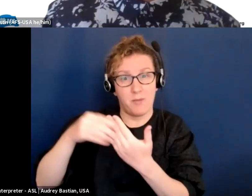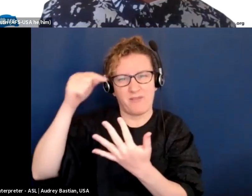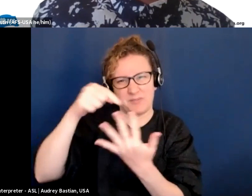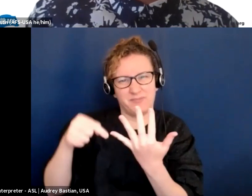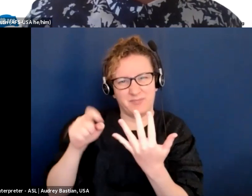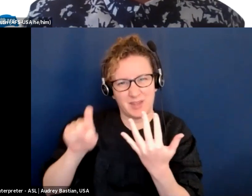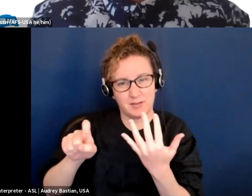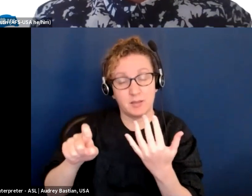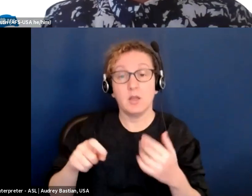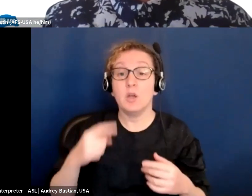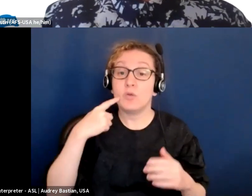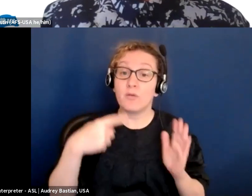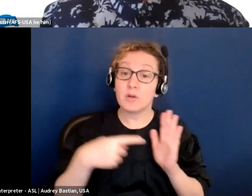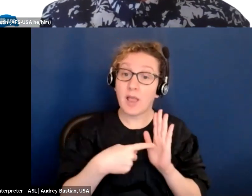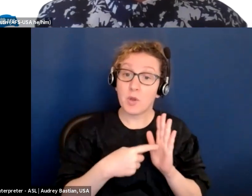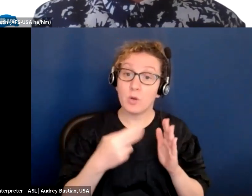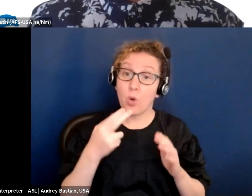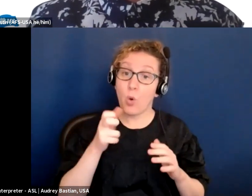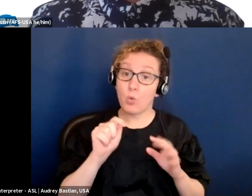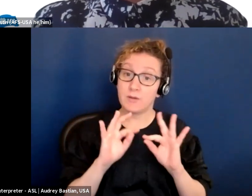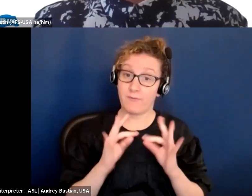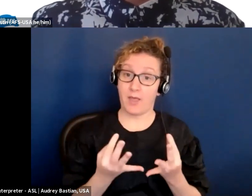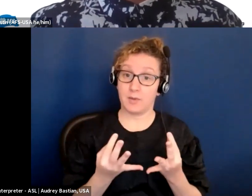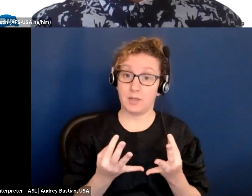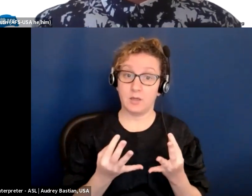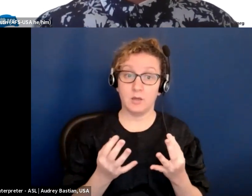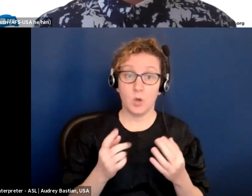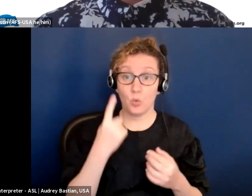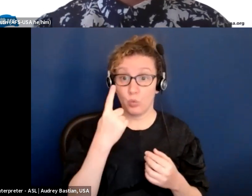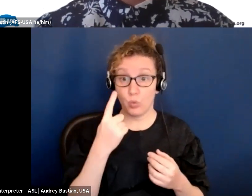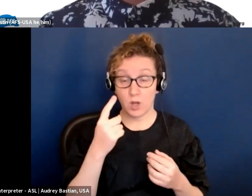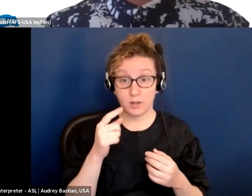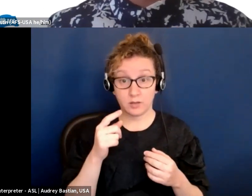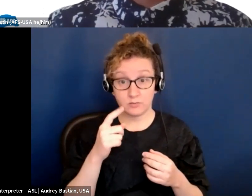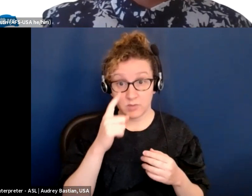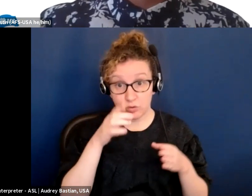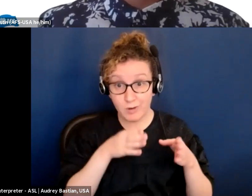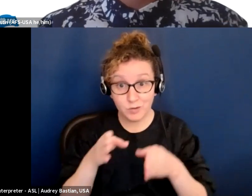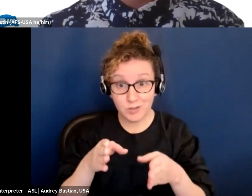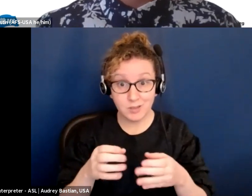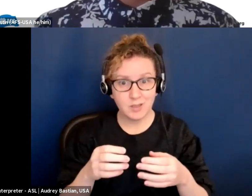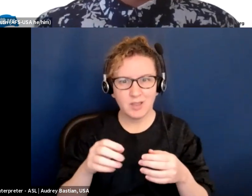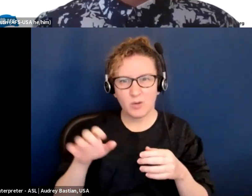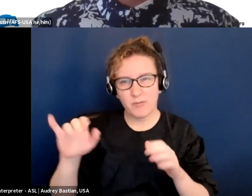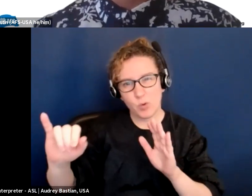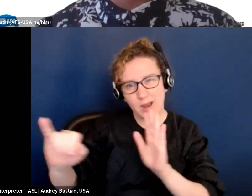host family, one the strategy they can approach is can they identify a host family that can